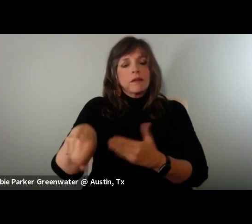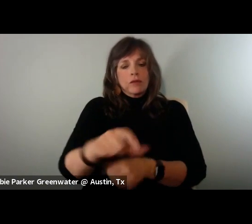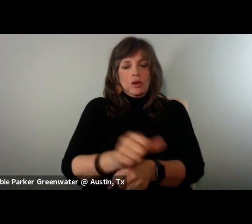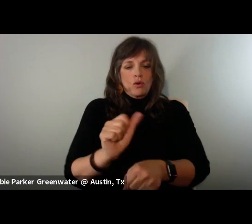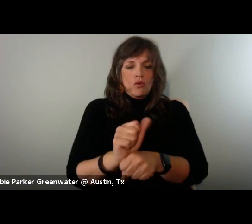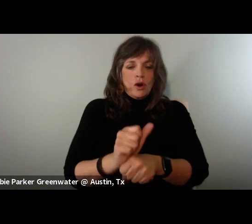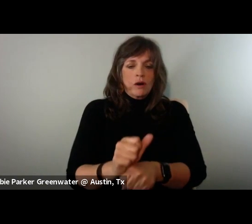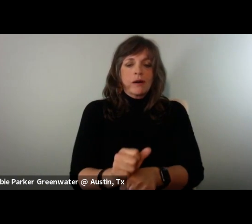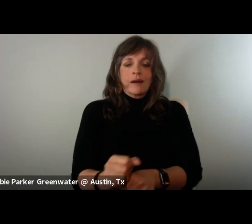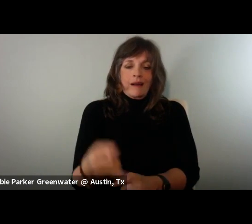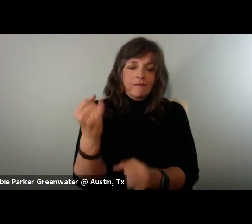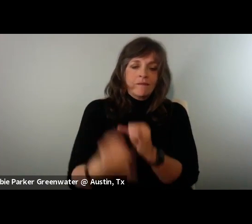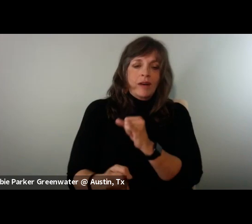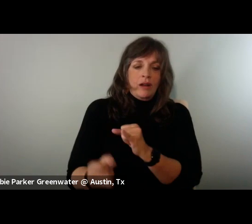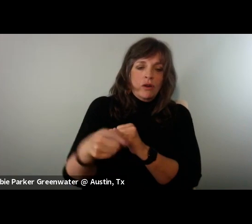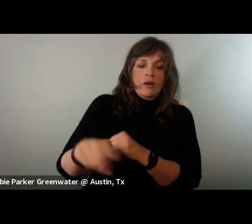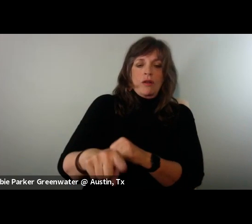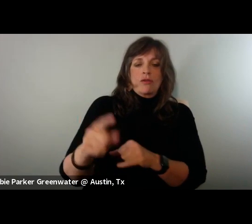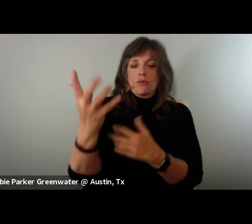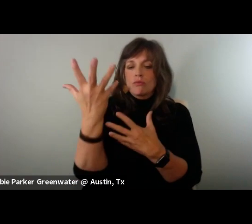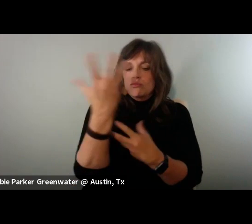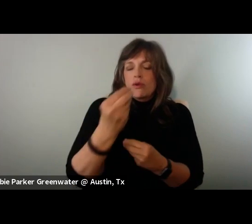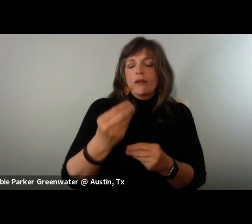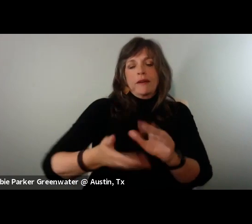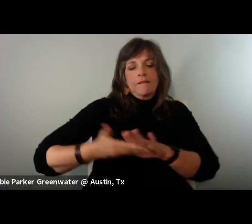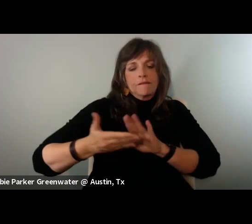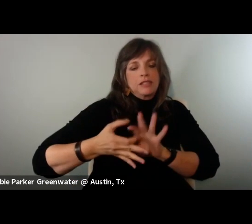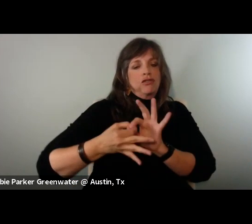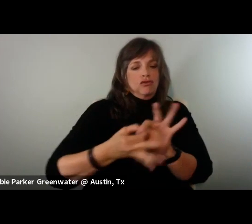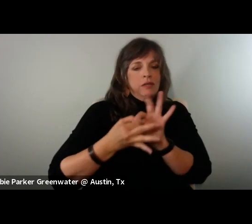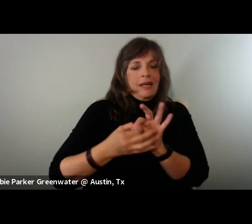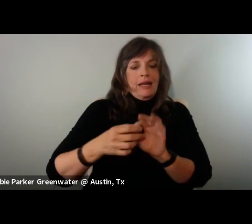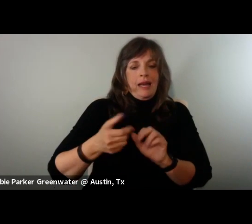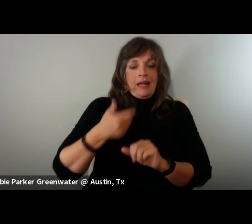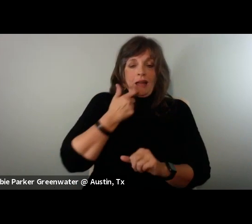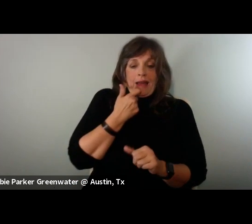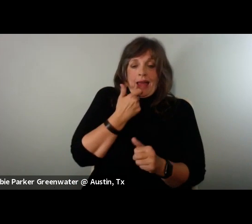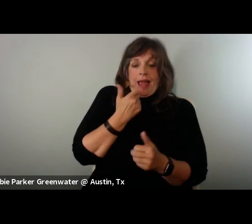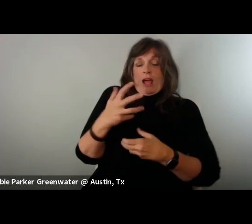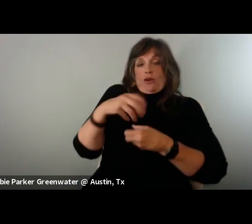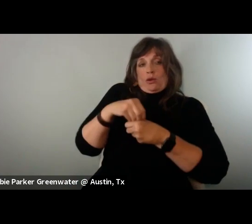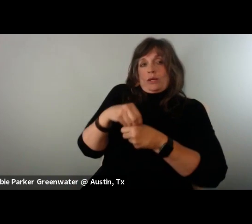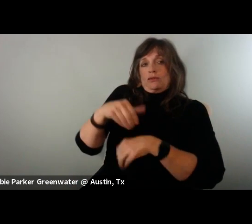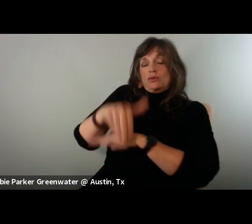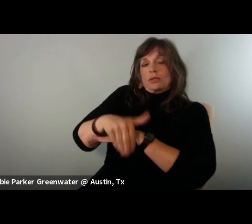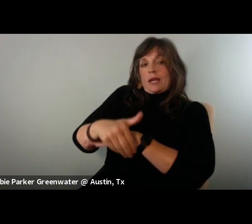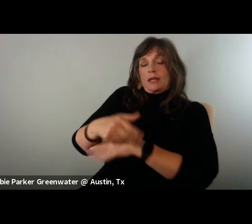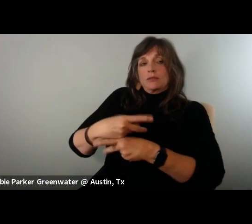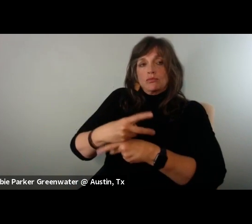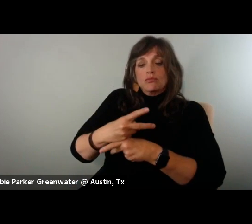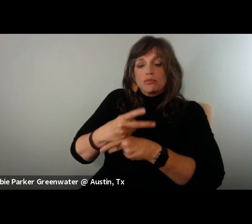Some of whom tonight's producers know well, and others who were just introduced to us in the past few days and jumped on board without hesitation.